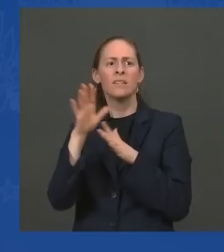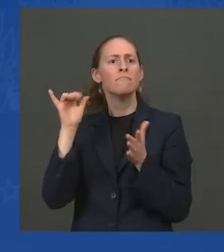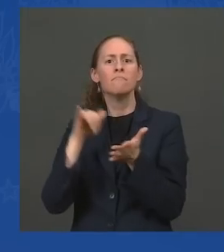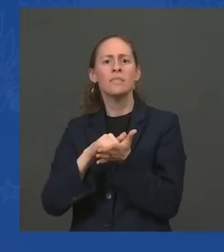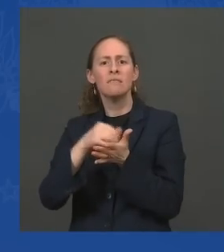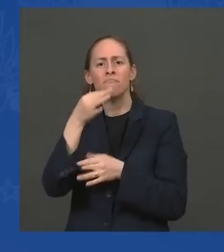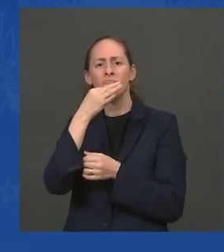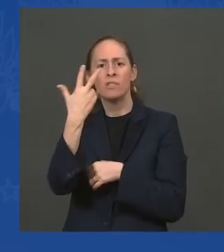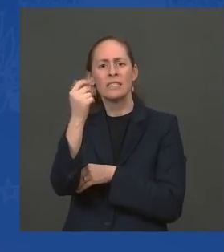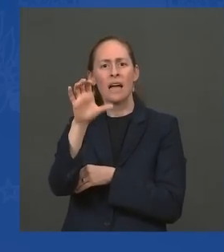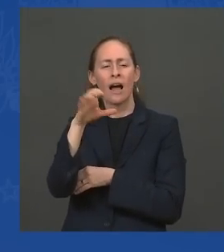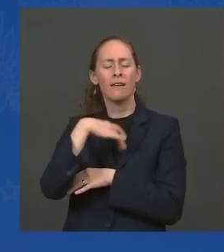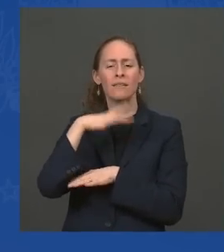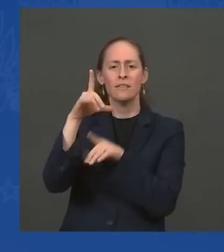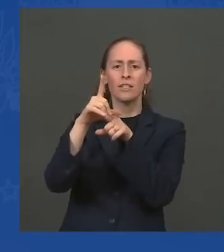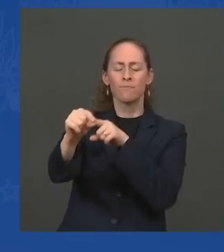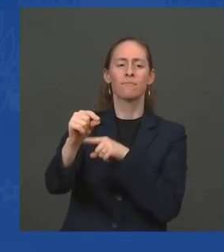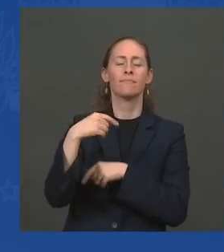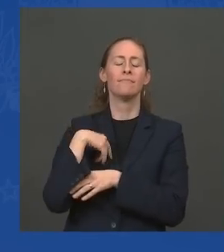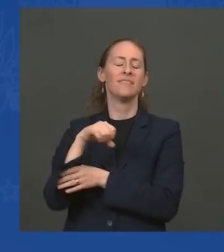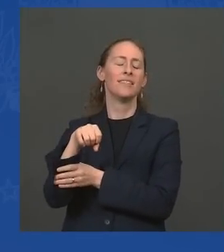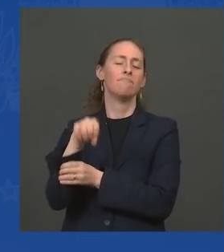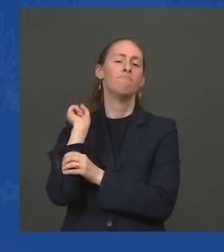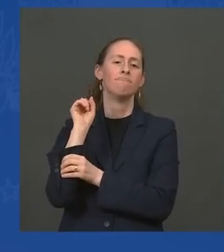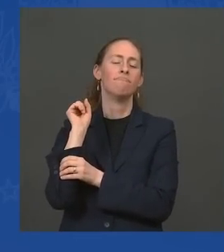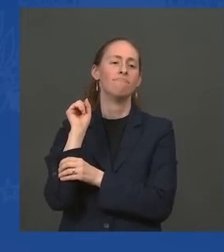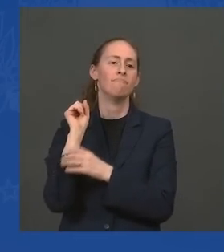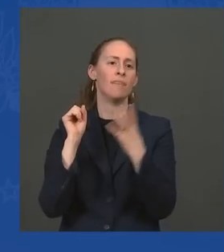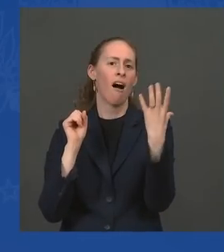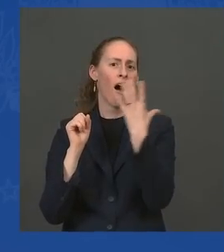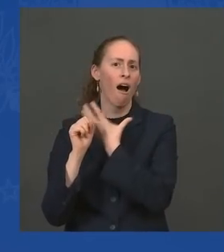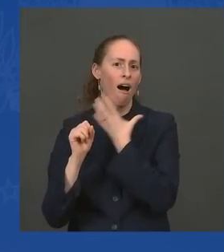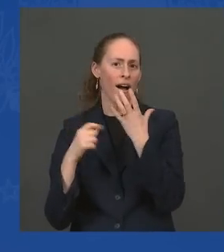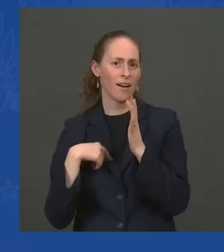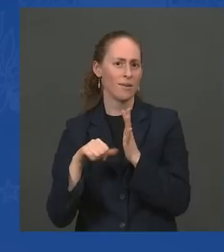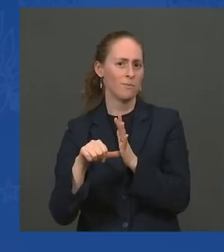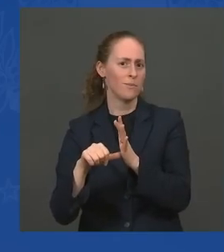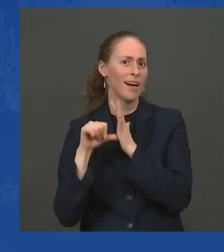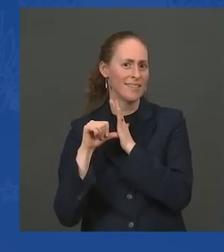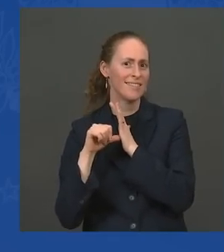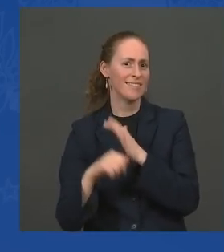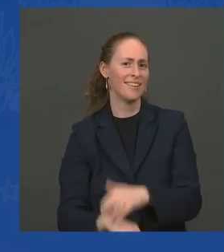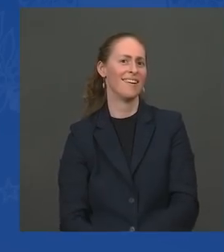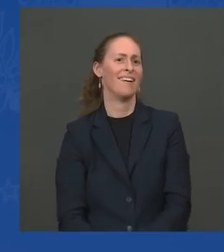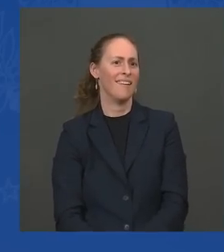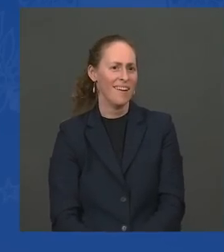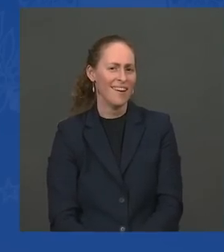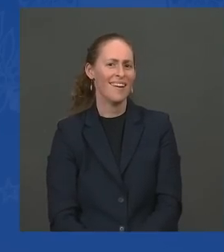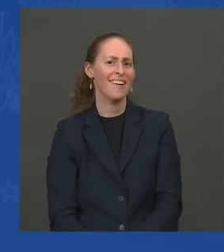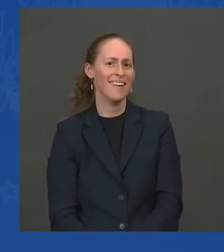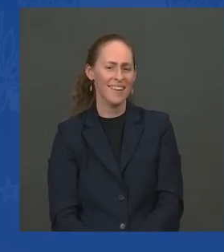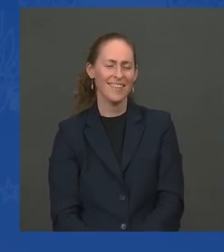Woah!